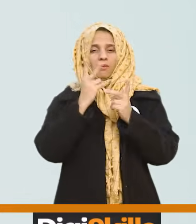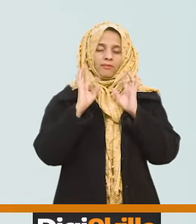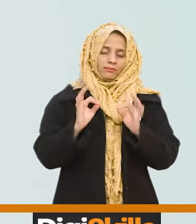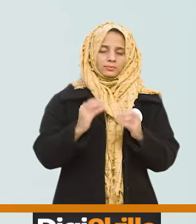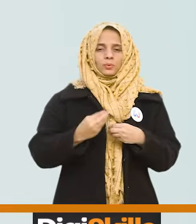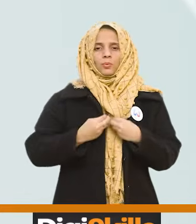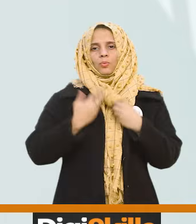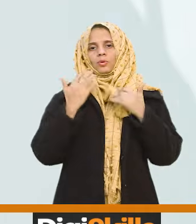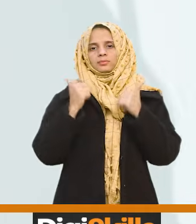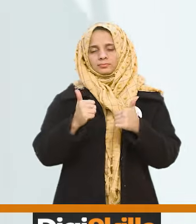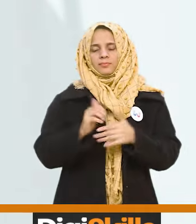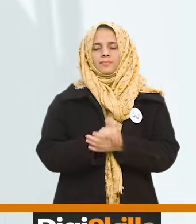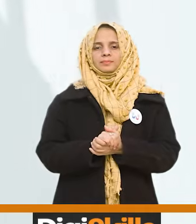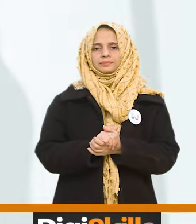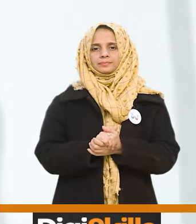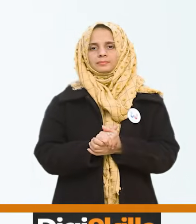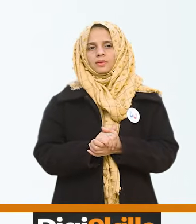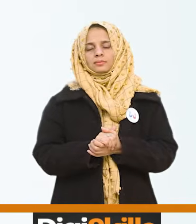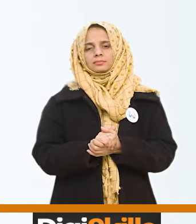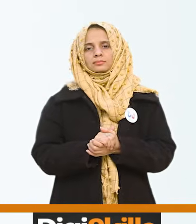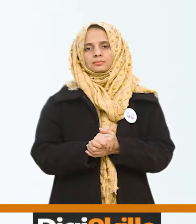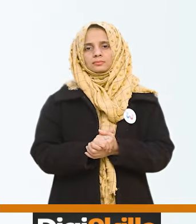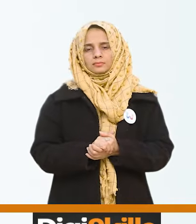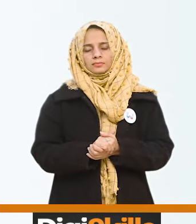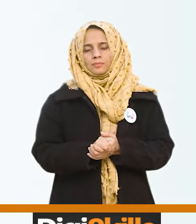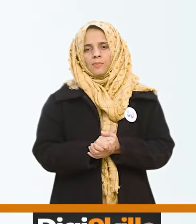and your bids are accepted so that you can experience this process.